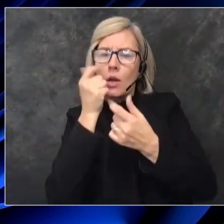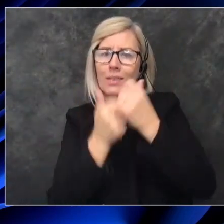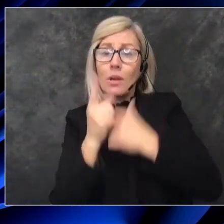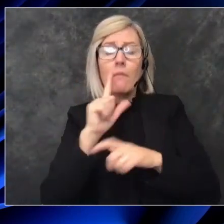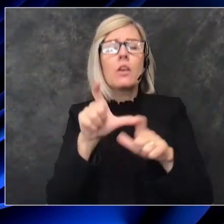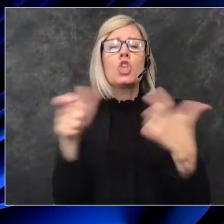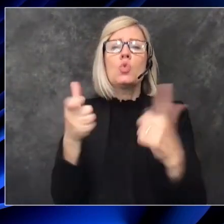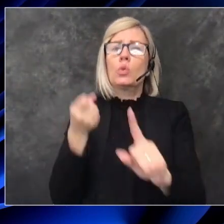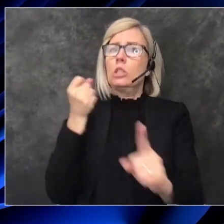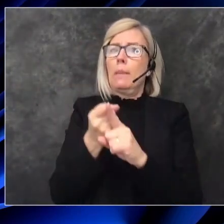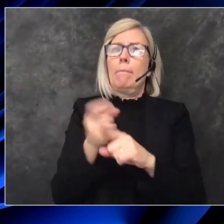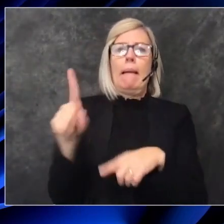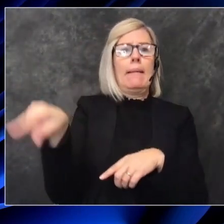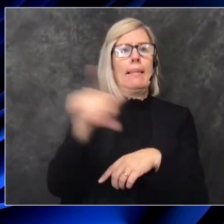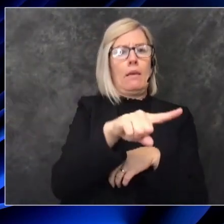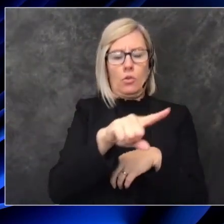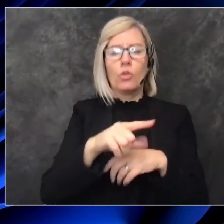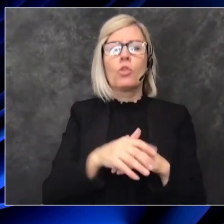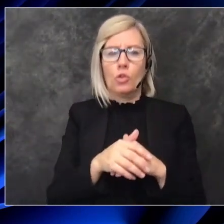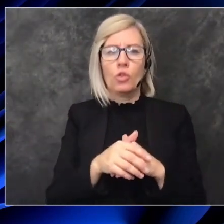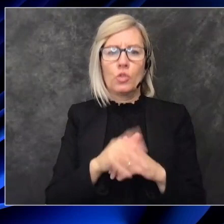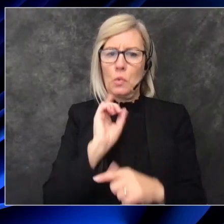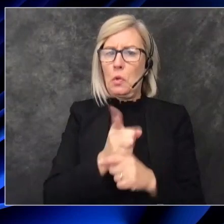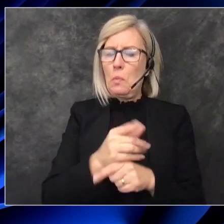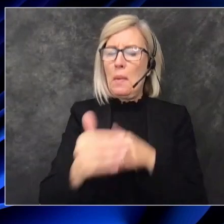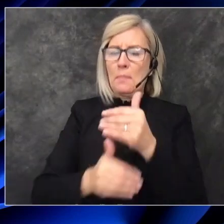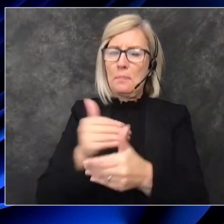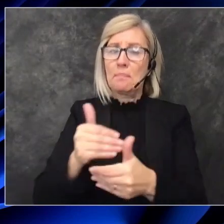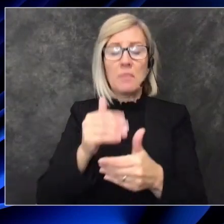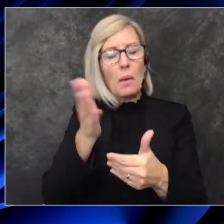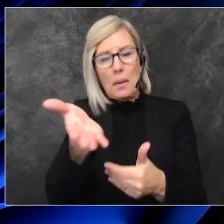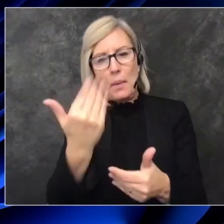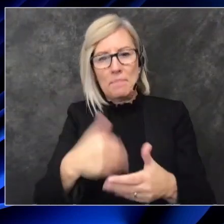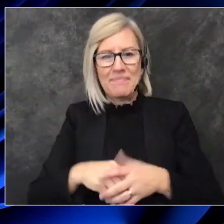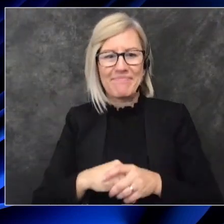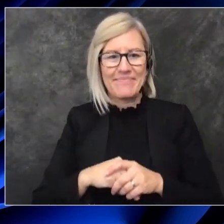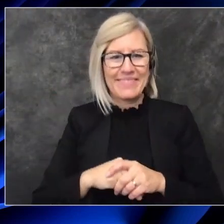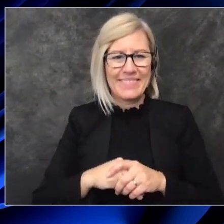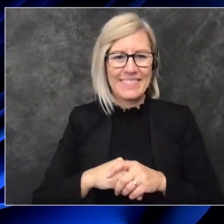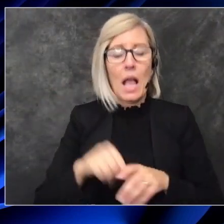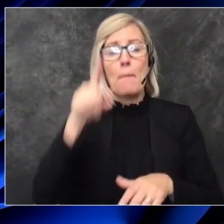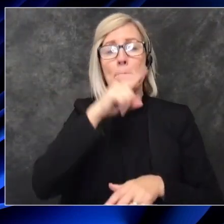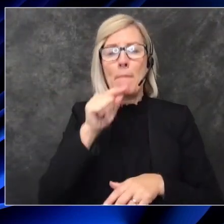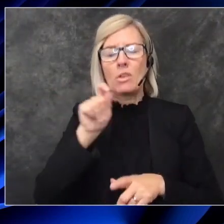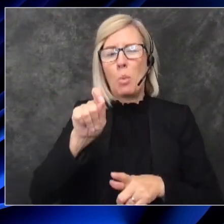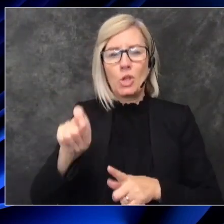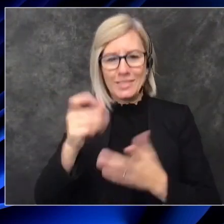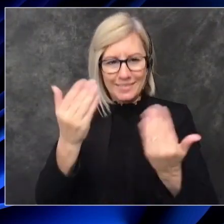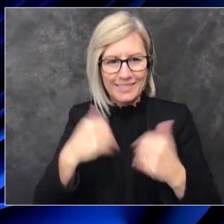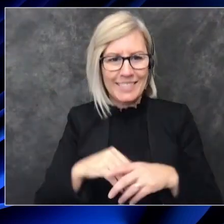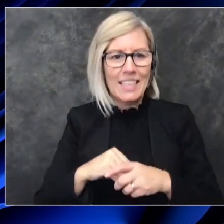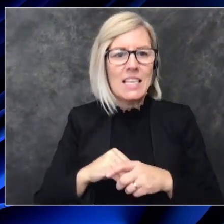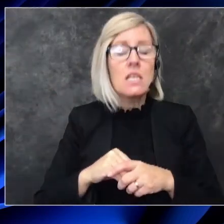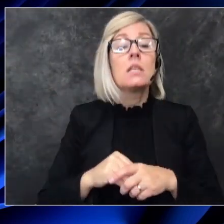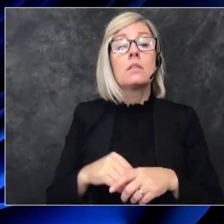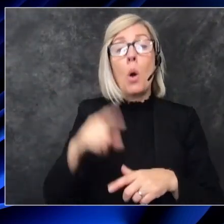we're I think we're definitely on the right track with this my pointers and then a mouse pointer. We've been able to change the size and